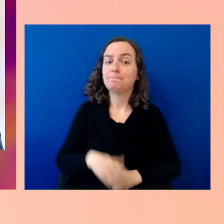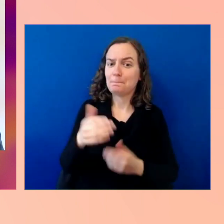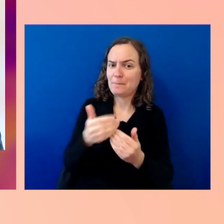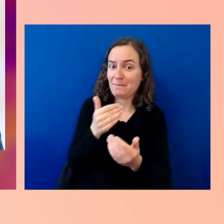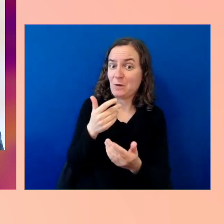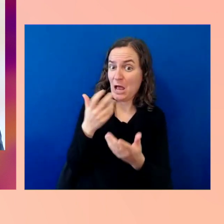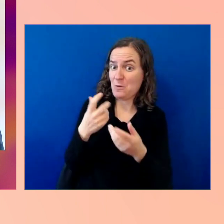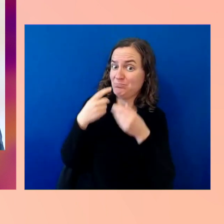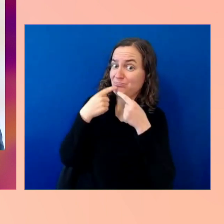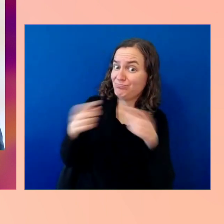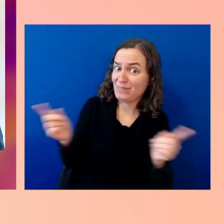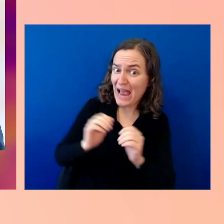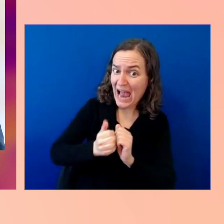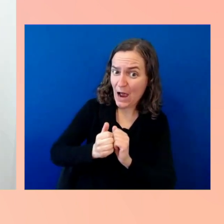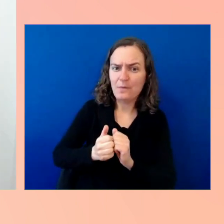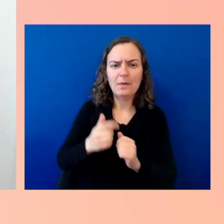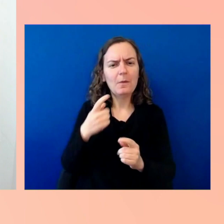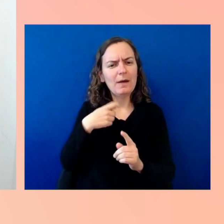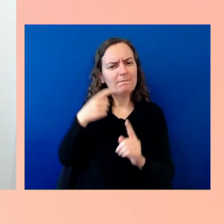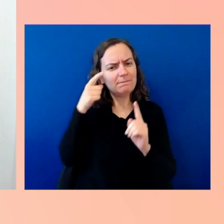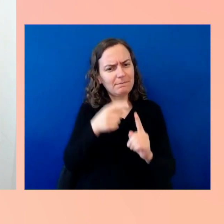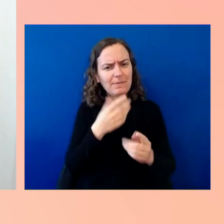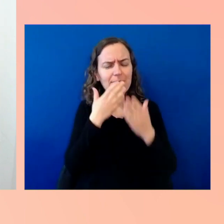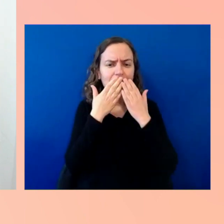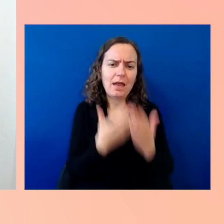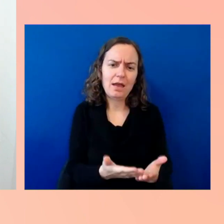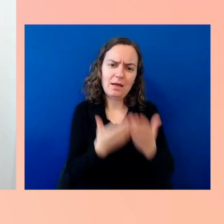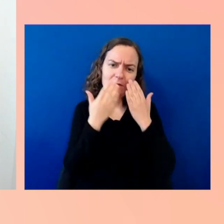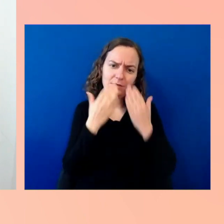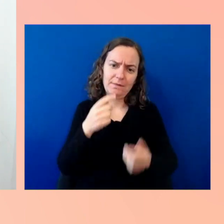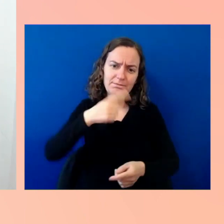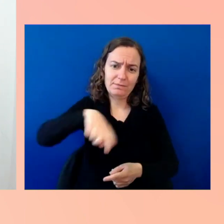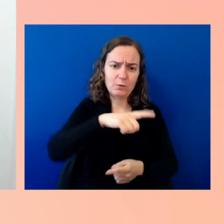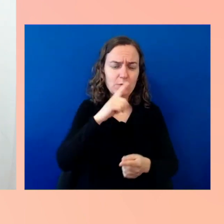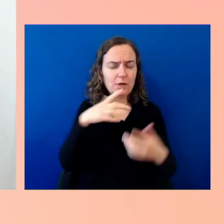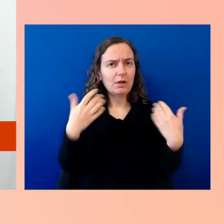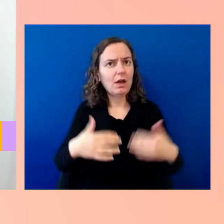they're really a game changer for me. Where can you find the toolkit?